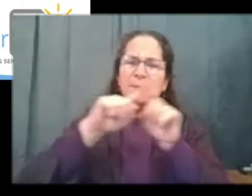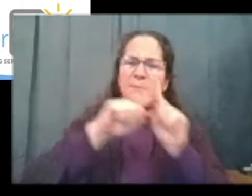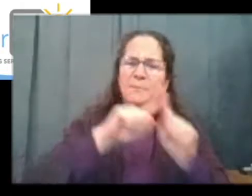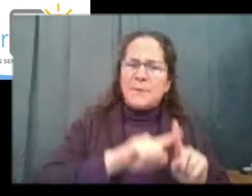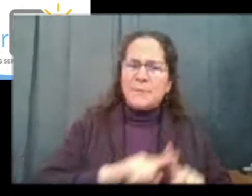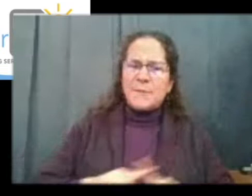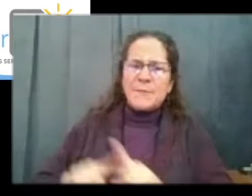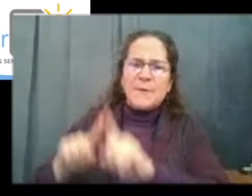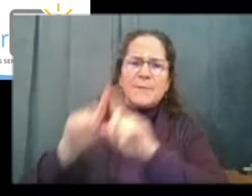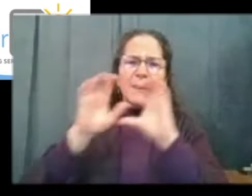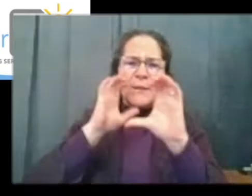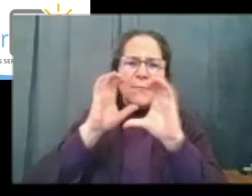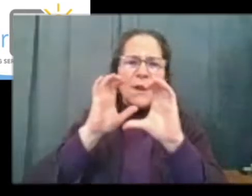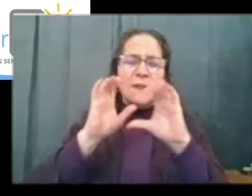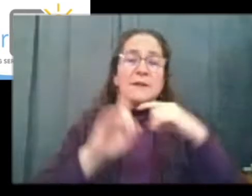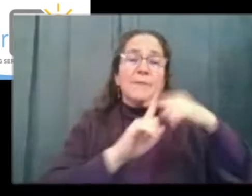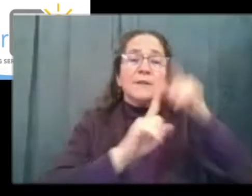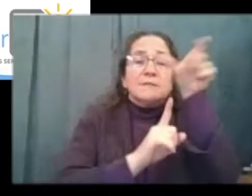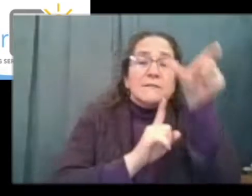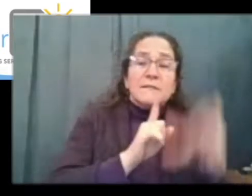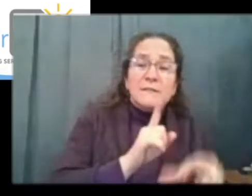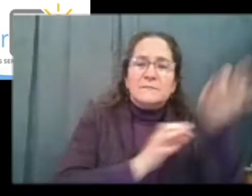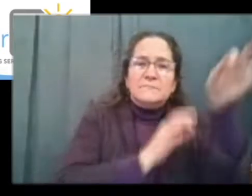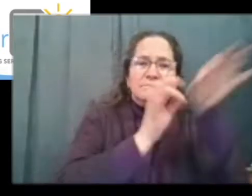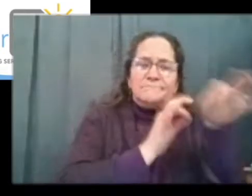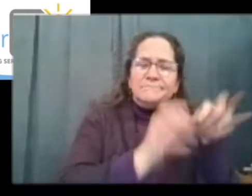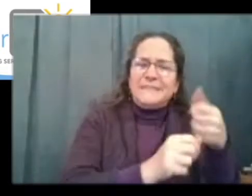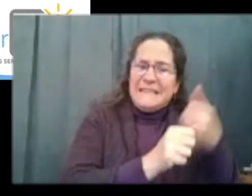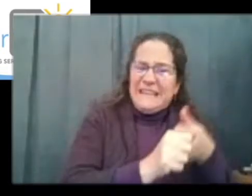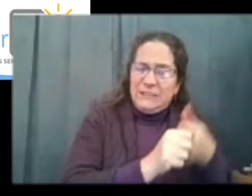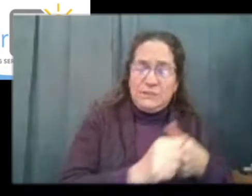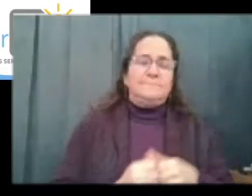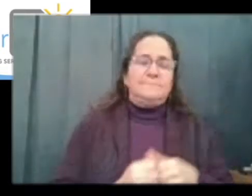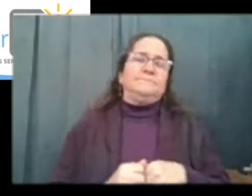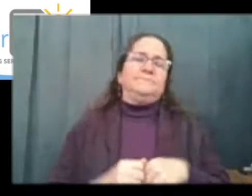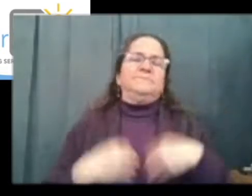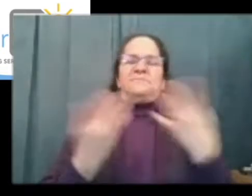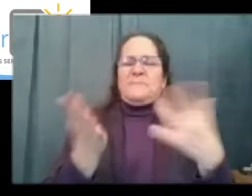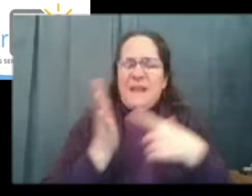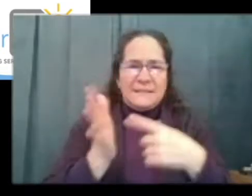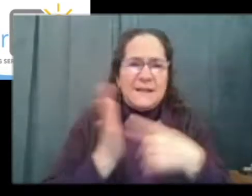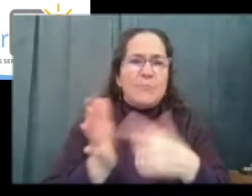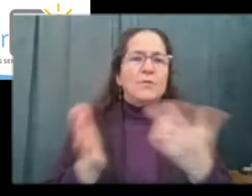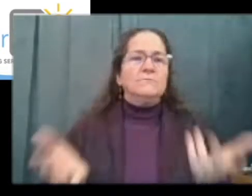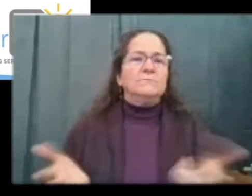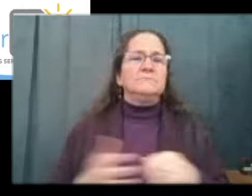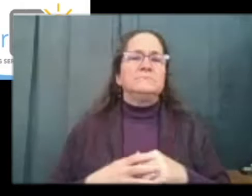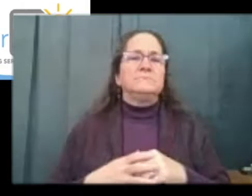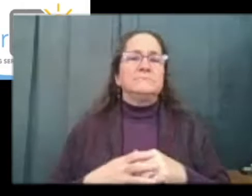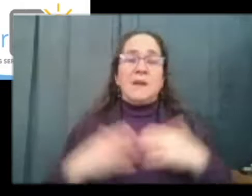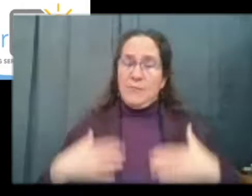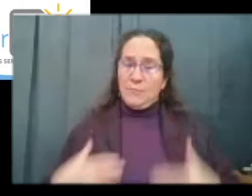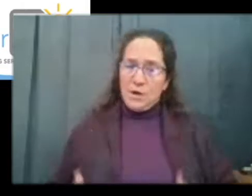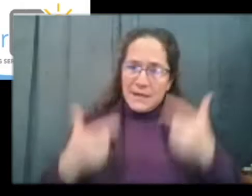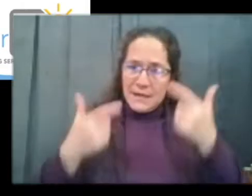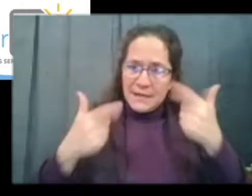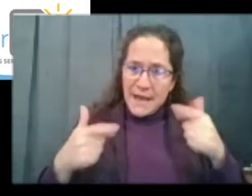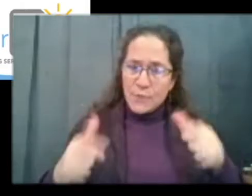in a description of each type. Some of the communication modes on this document includes things like body language, gestures,